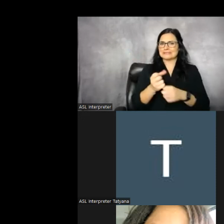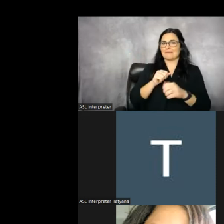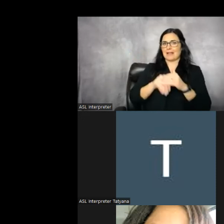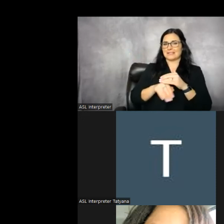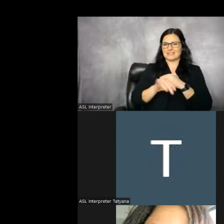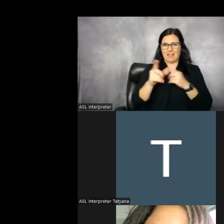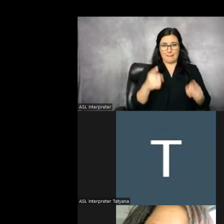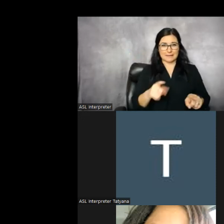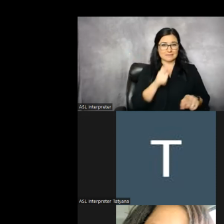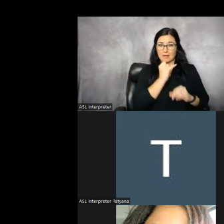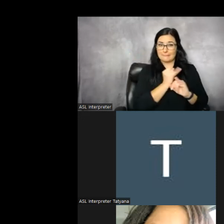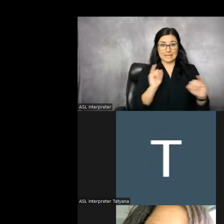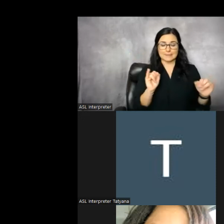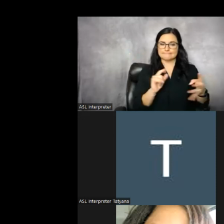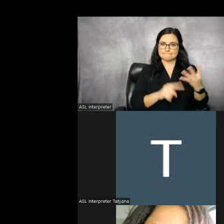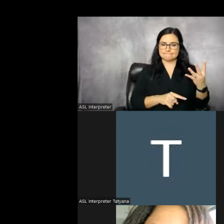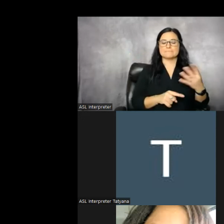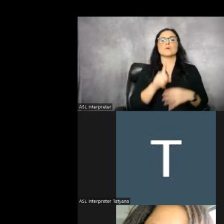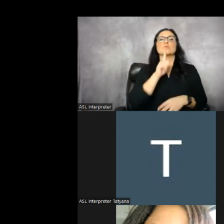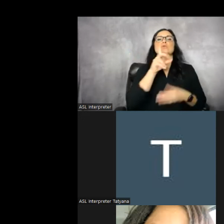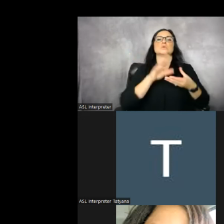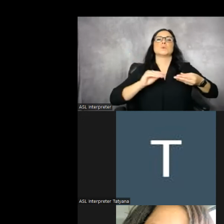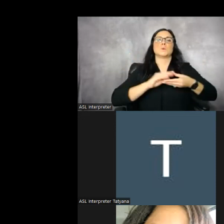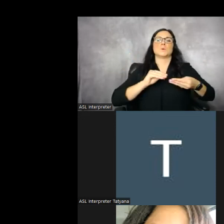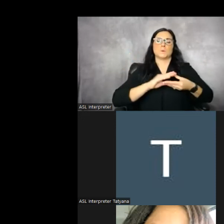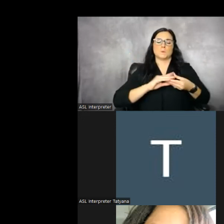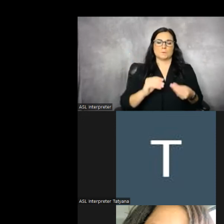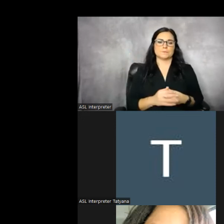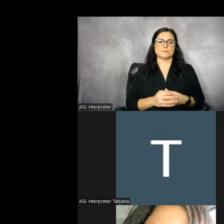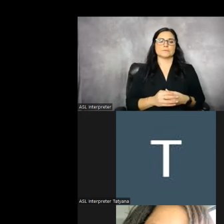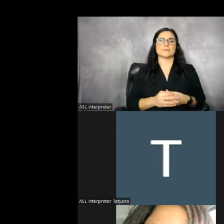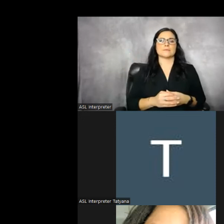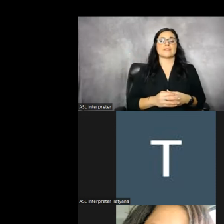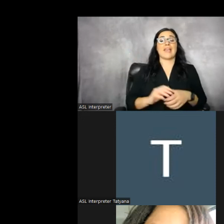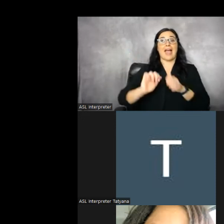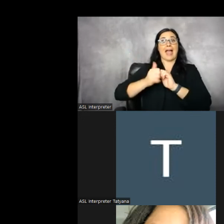So, I'll give a real-world example here of an athletic ticketing software